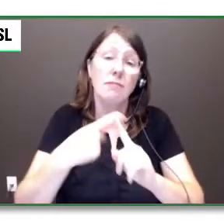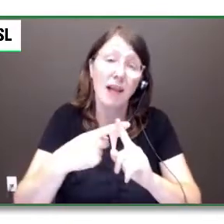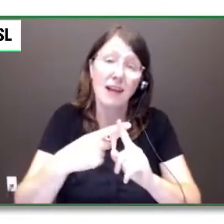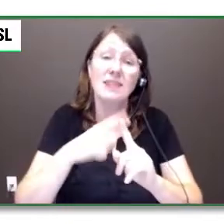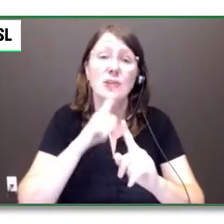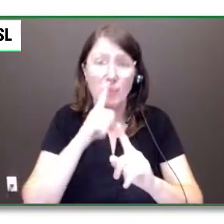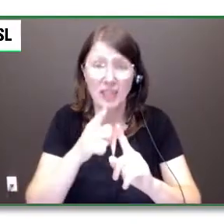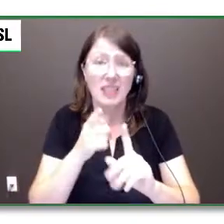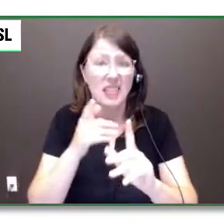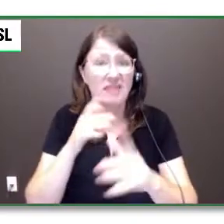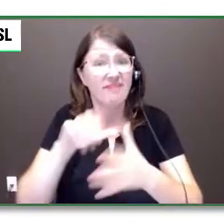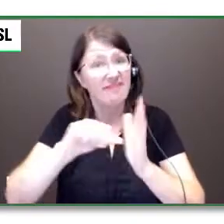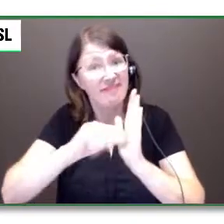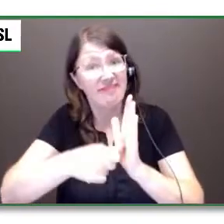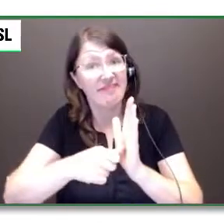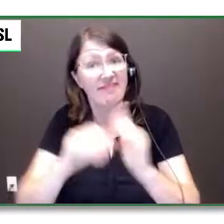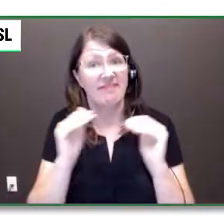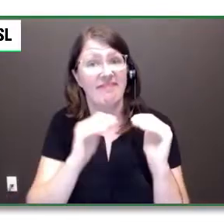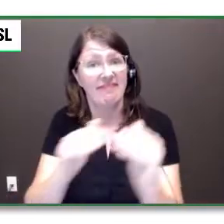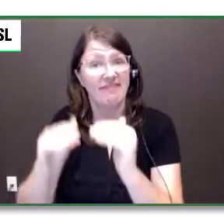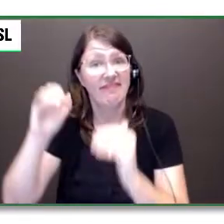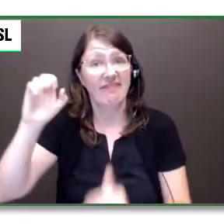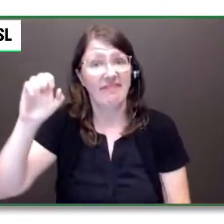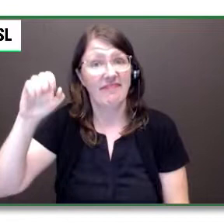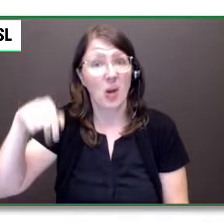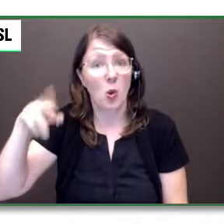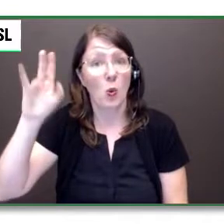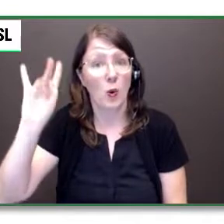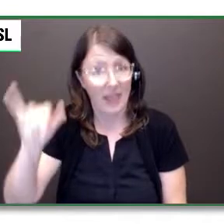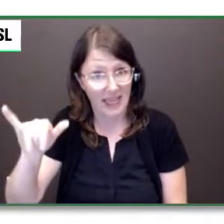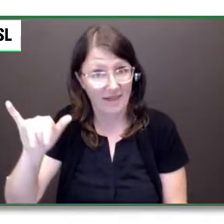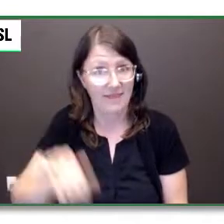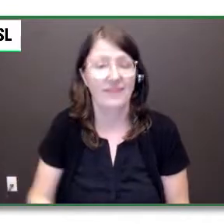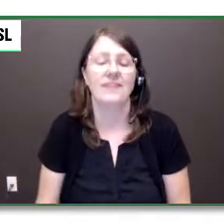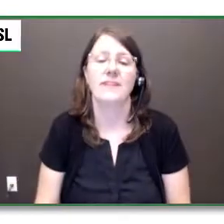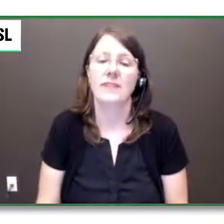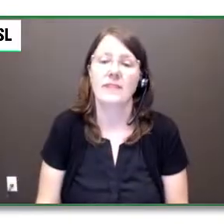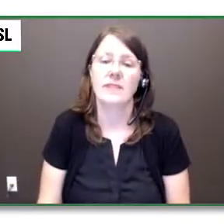So um you know how can we make parks